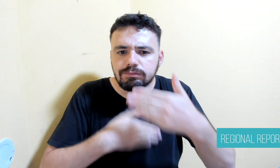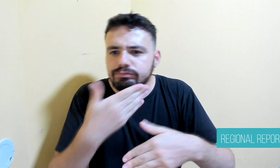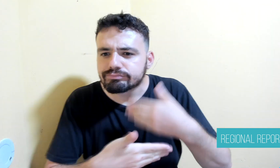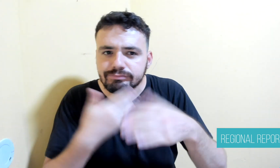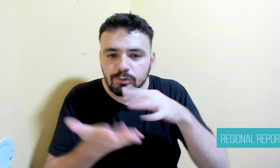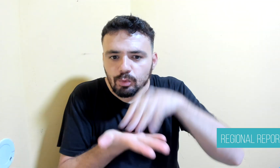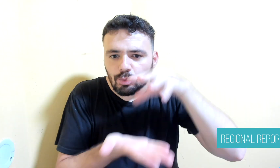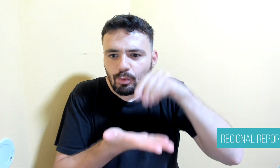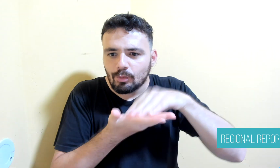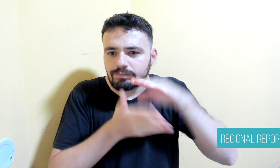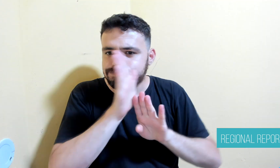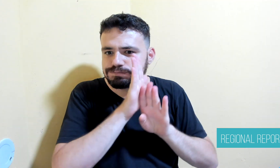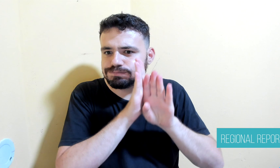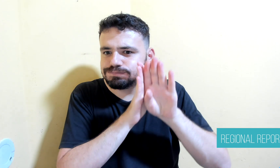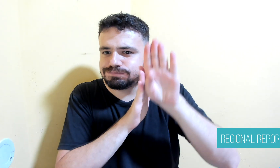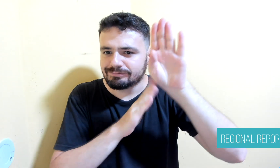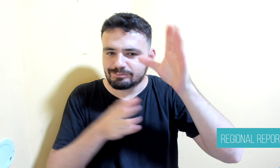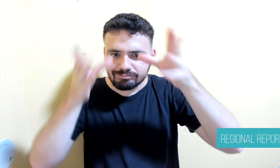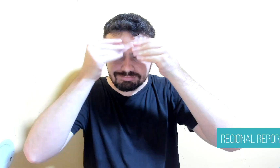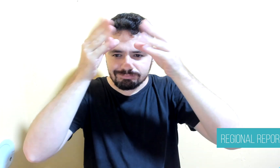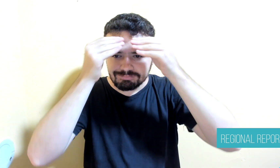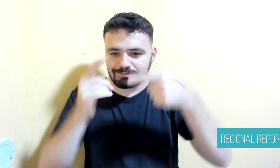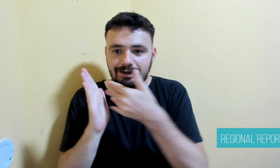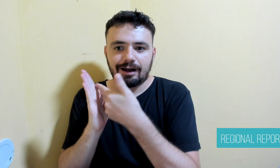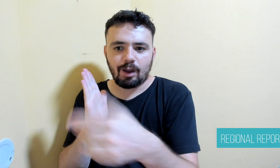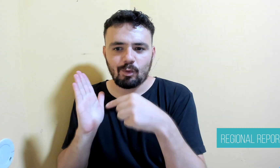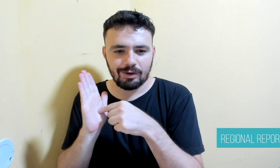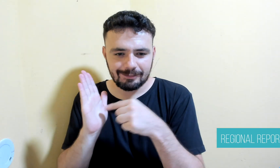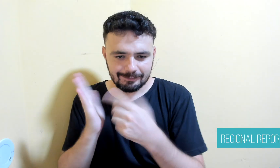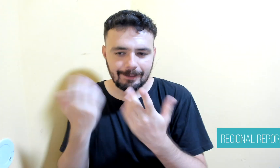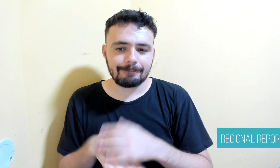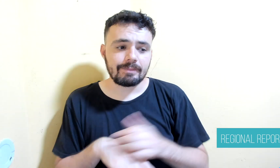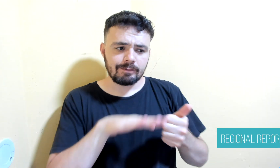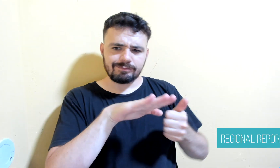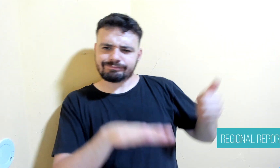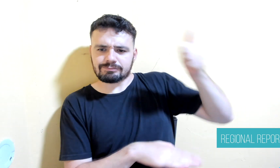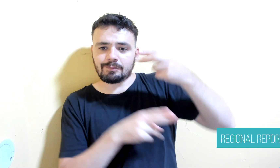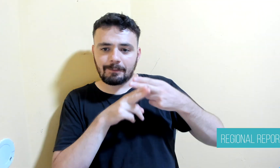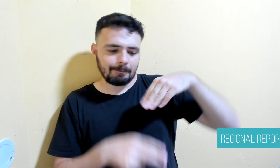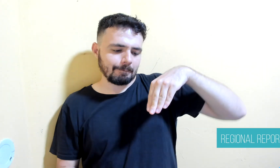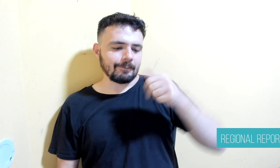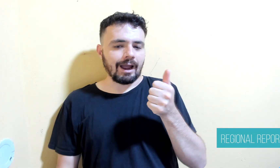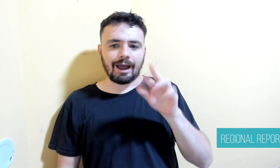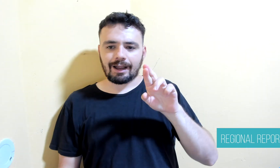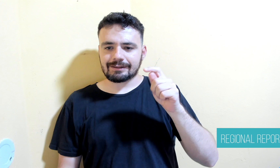who also explained that the tool is valuable for families